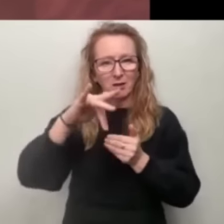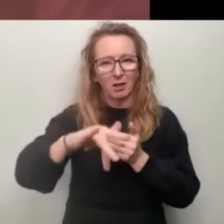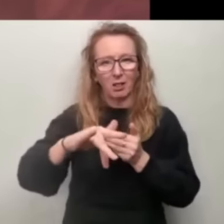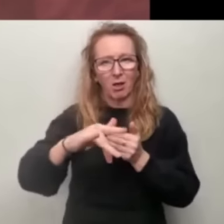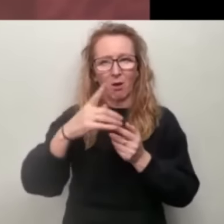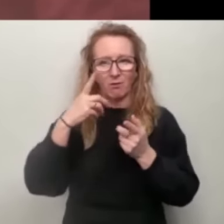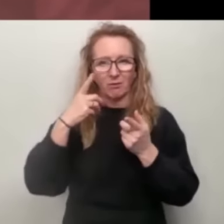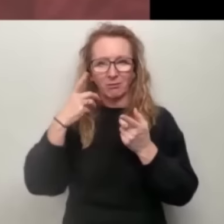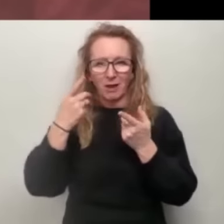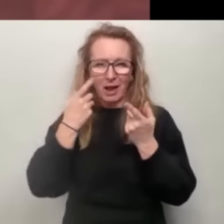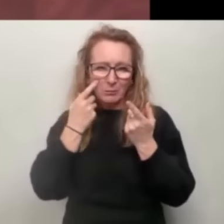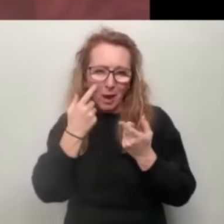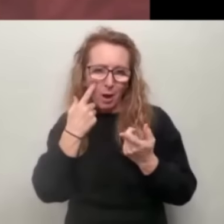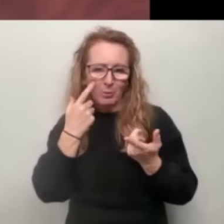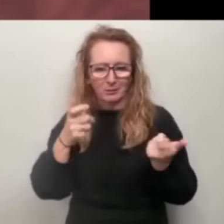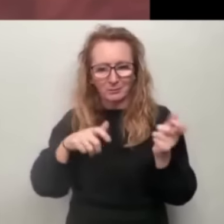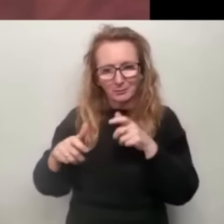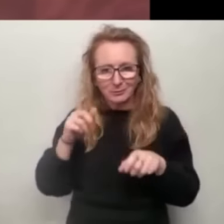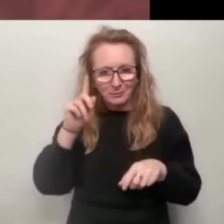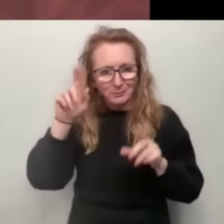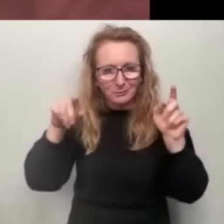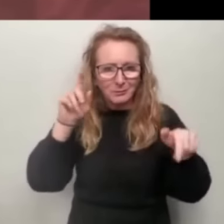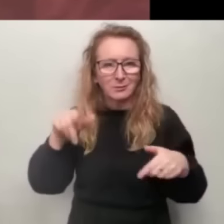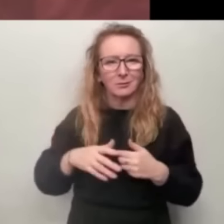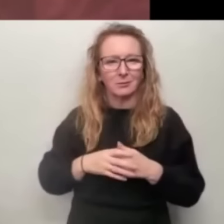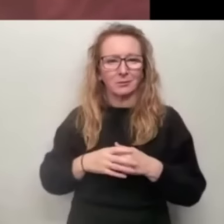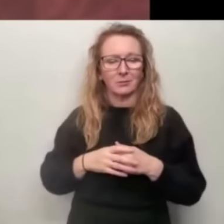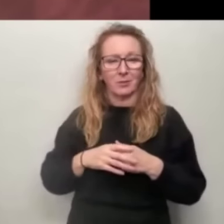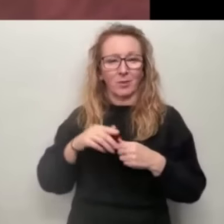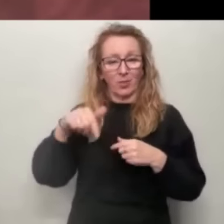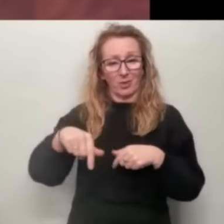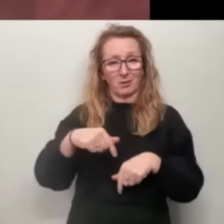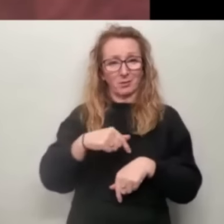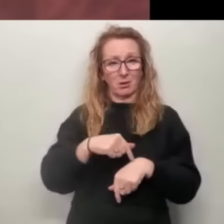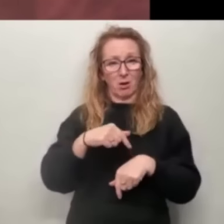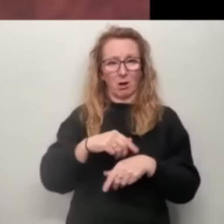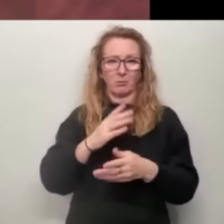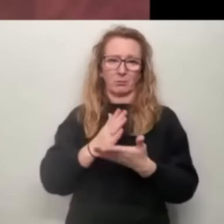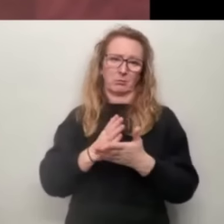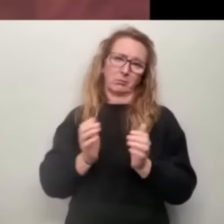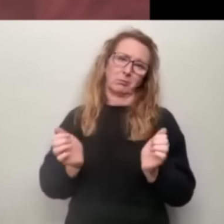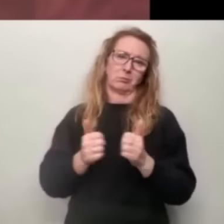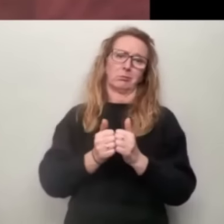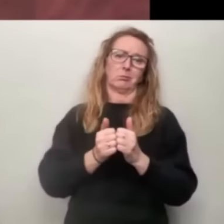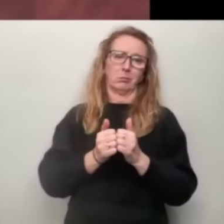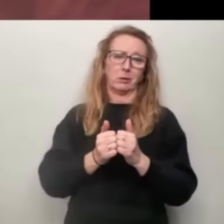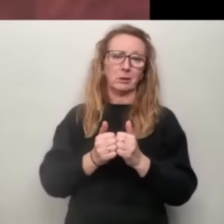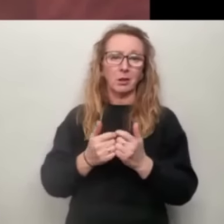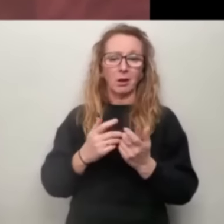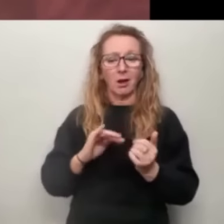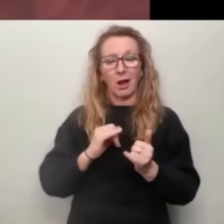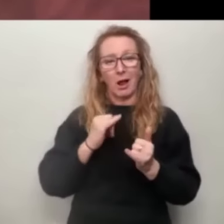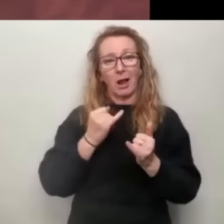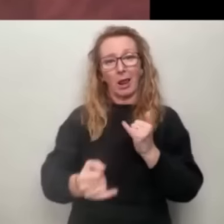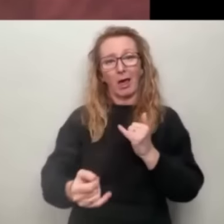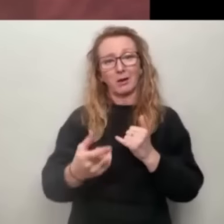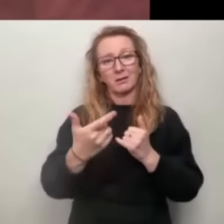In this case, the term pivotal moment is completely apt because the late 1770s can be seen as the pivot point